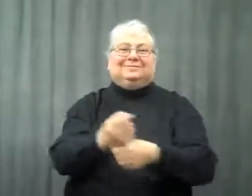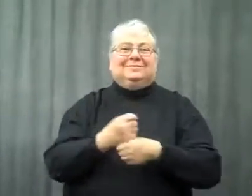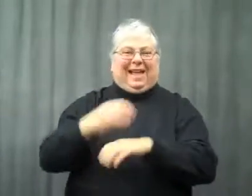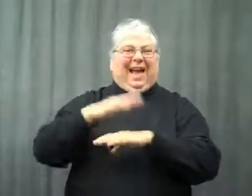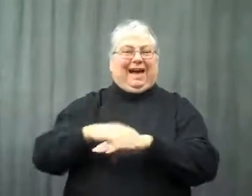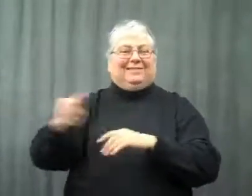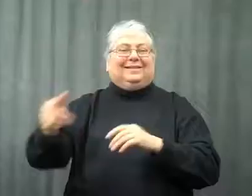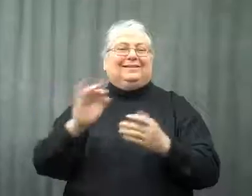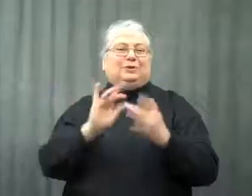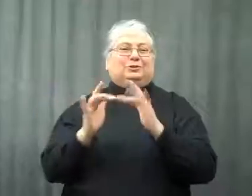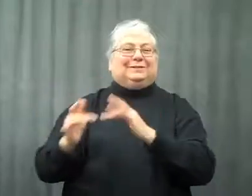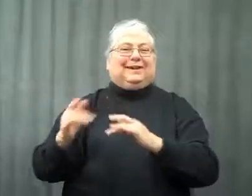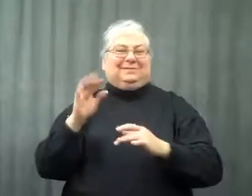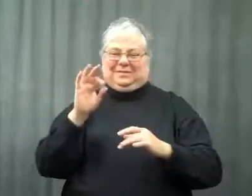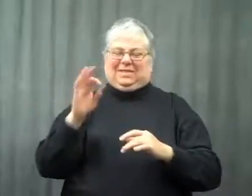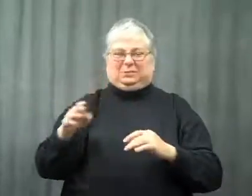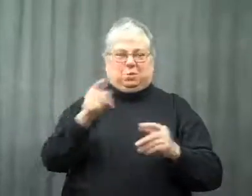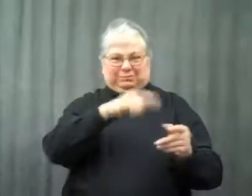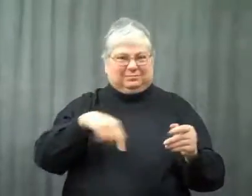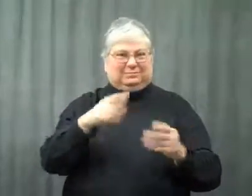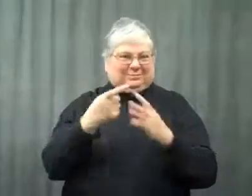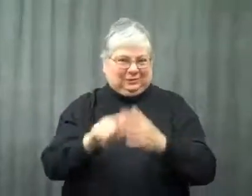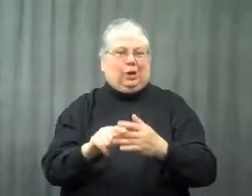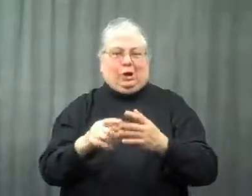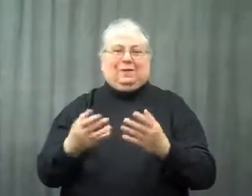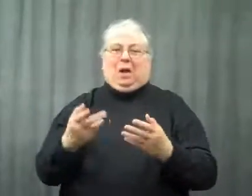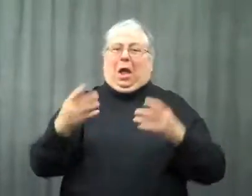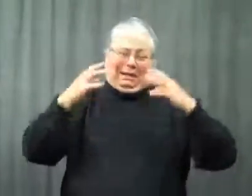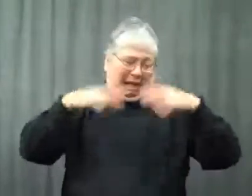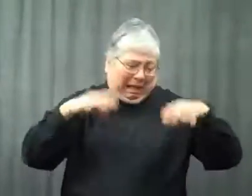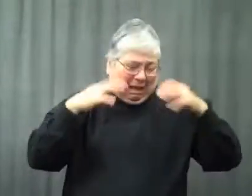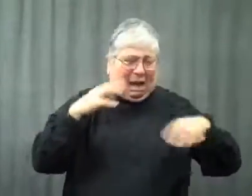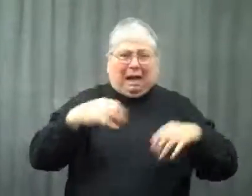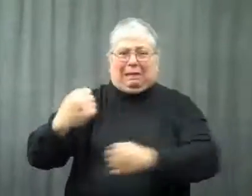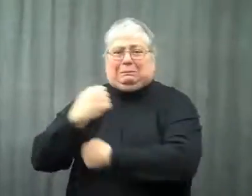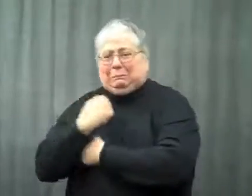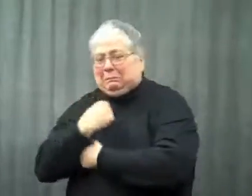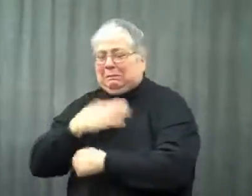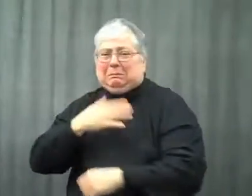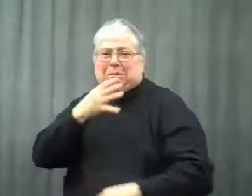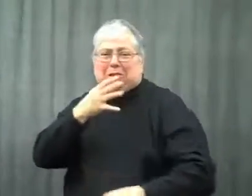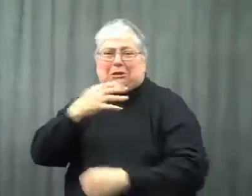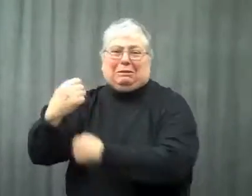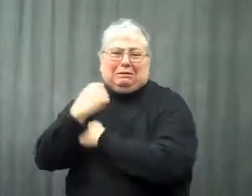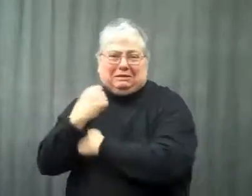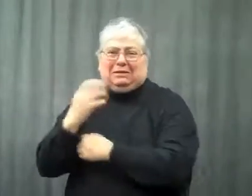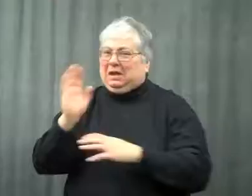on the internet and Facebook, cried and hugged his mother.